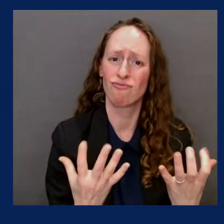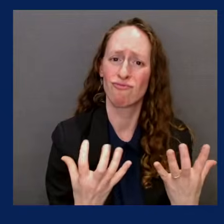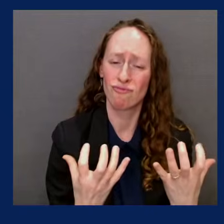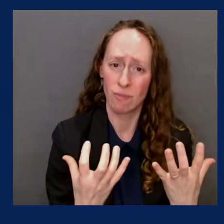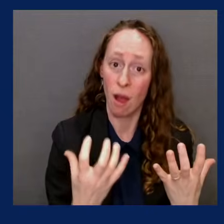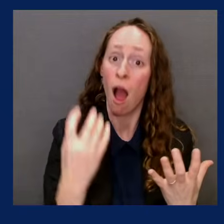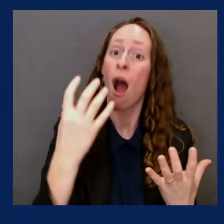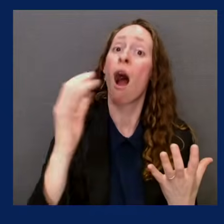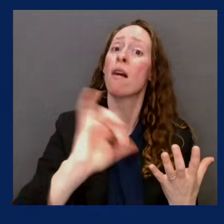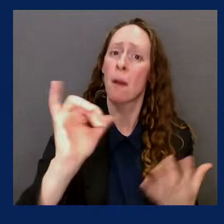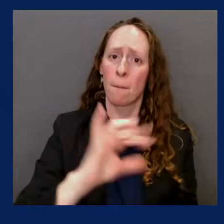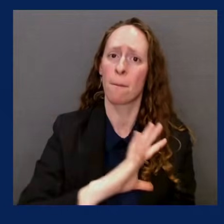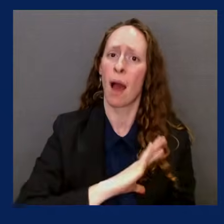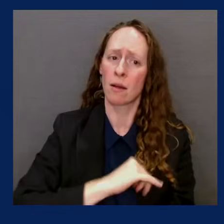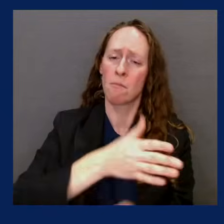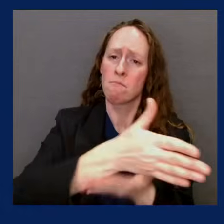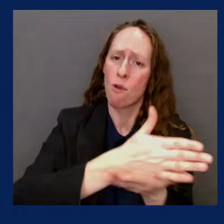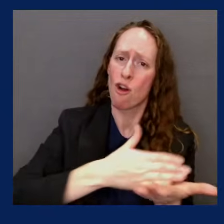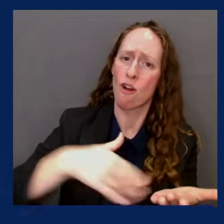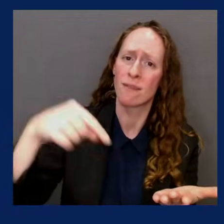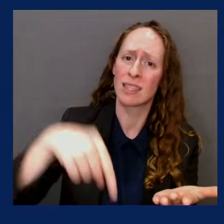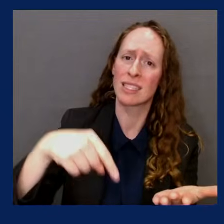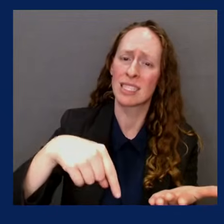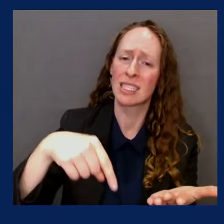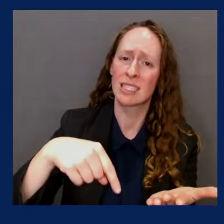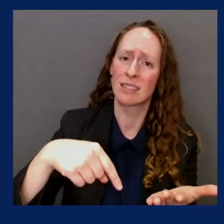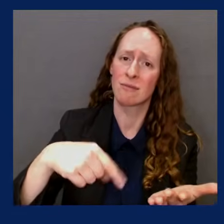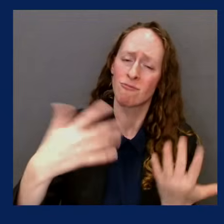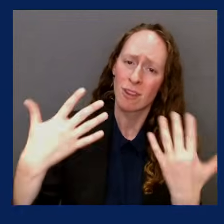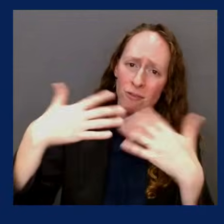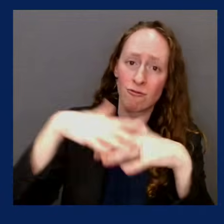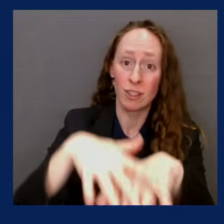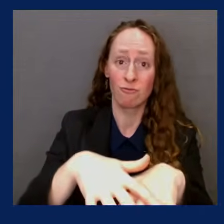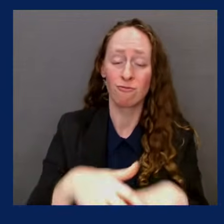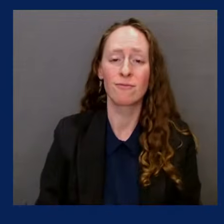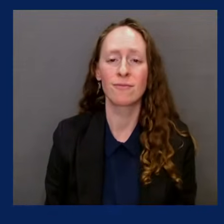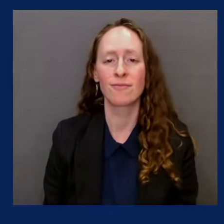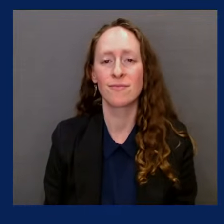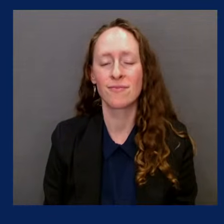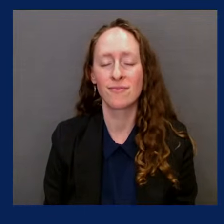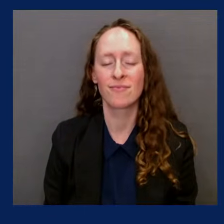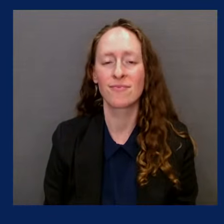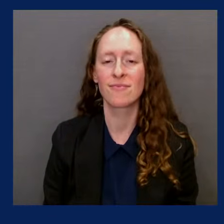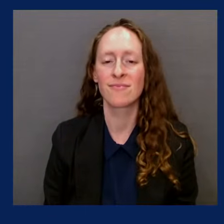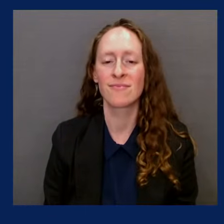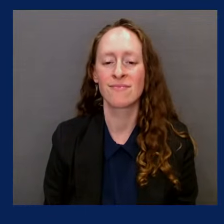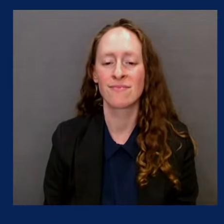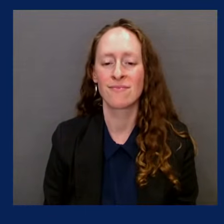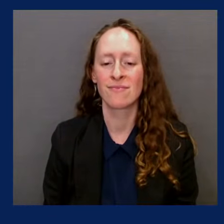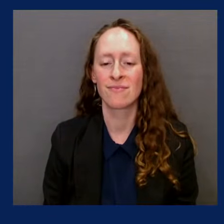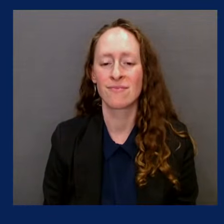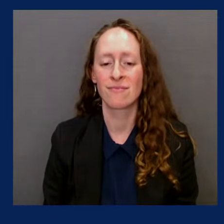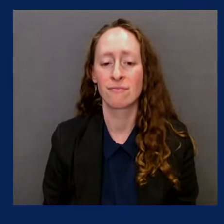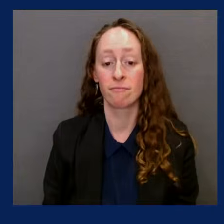I'm convinced one of the reasons Hamas attacked when they did -- and I have no proof of this; just my instinct tells me -- is because of the progress